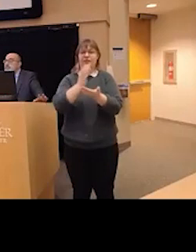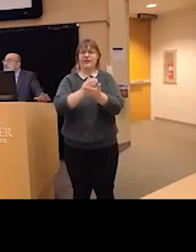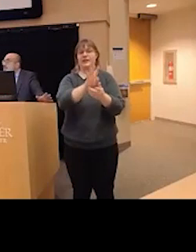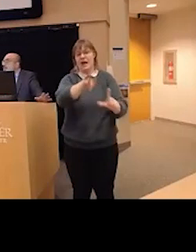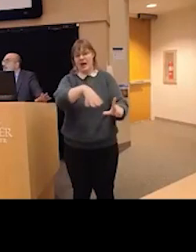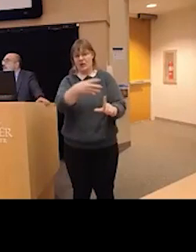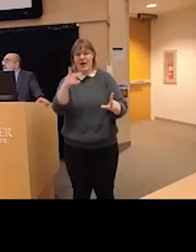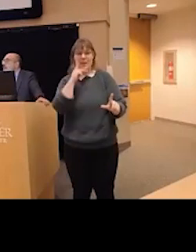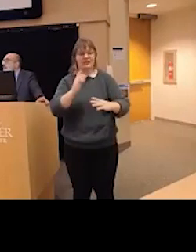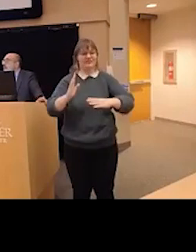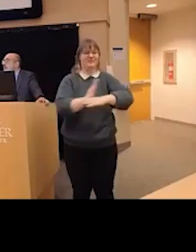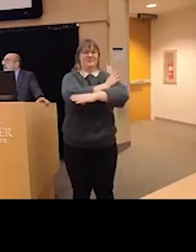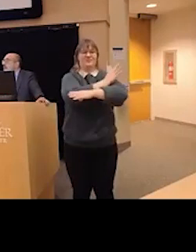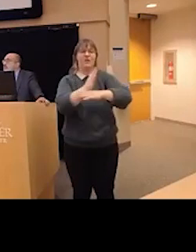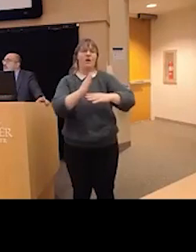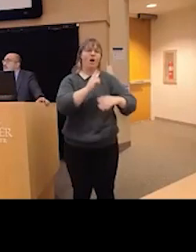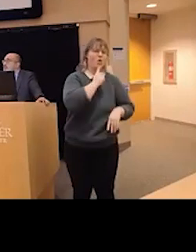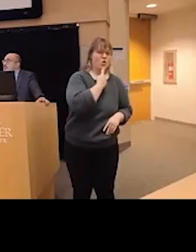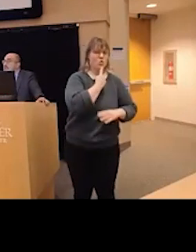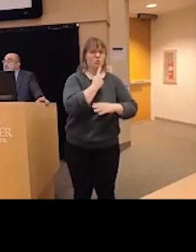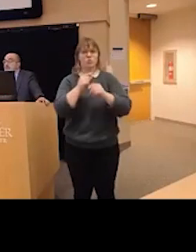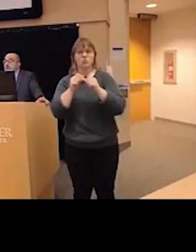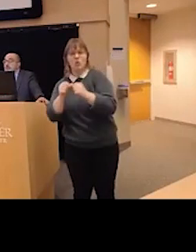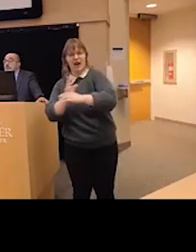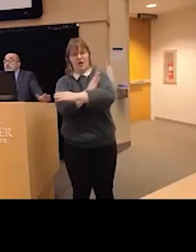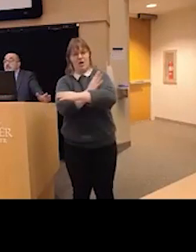this Continuum between acute and chronic pain and oftentimes chronic pain does start with some acute